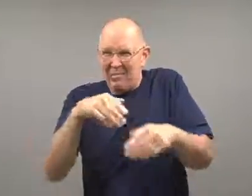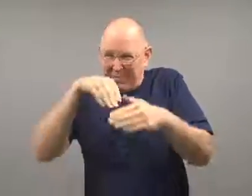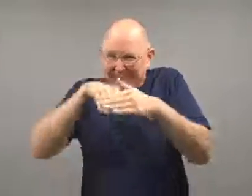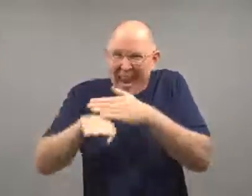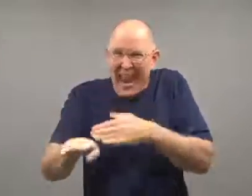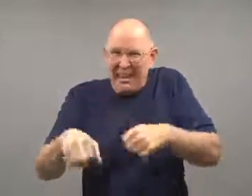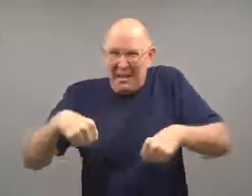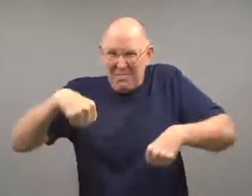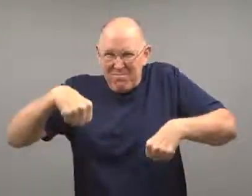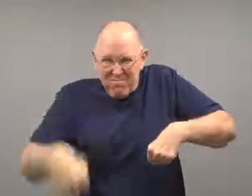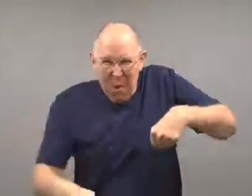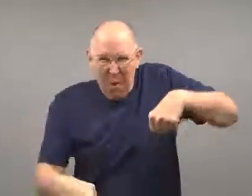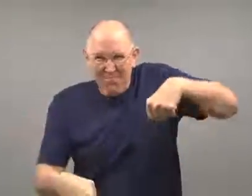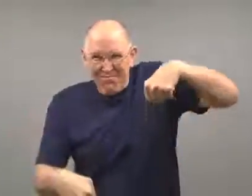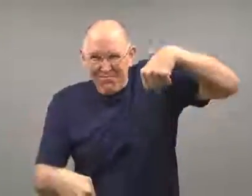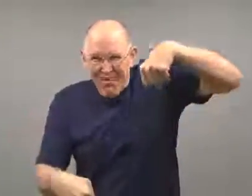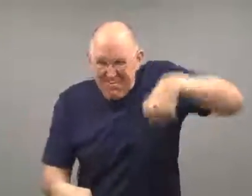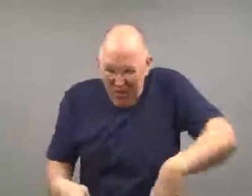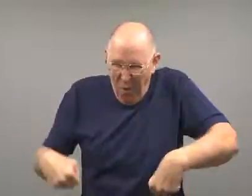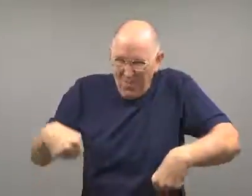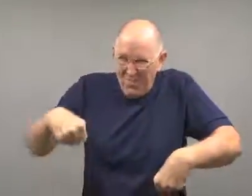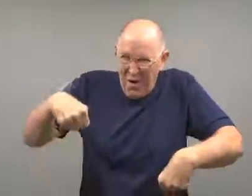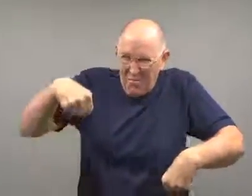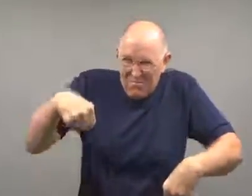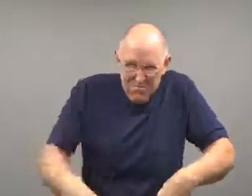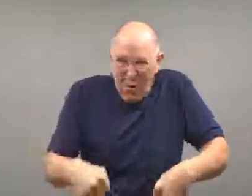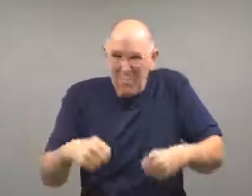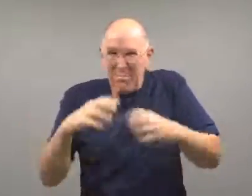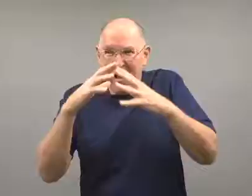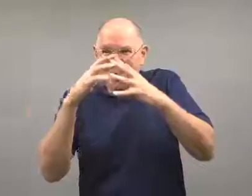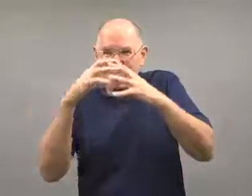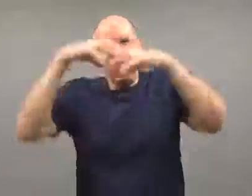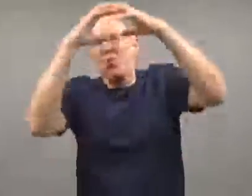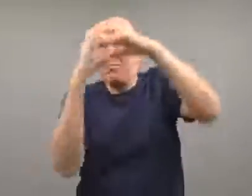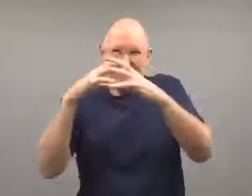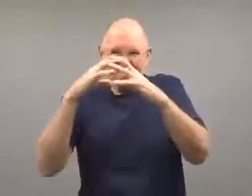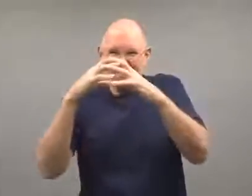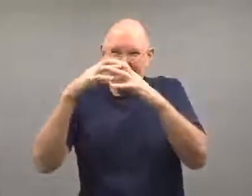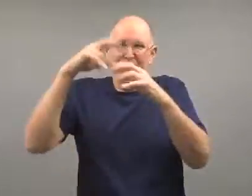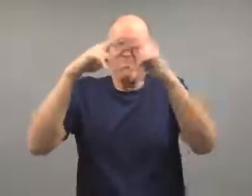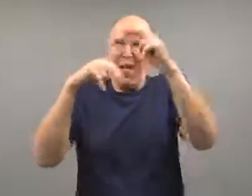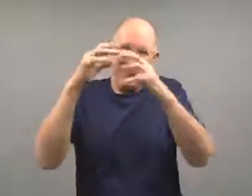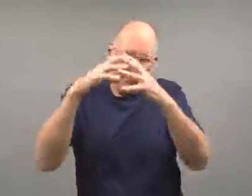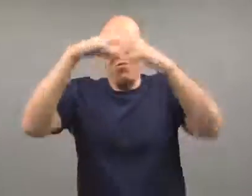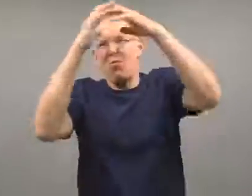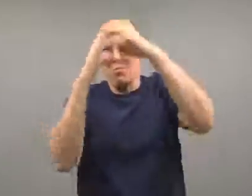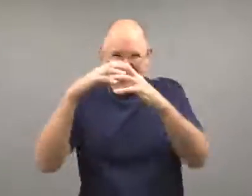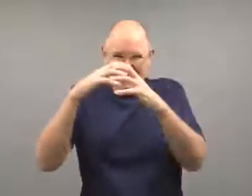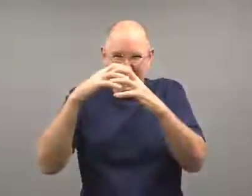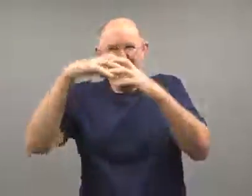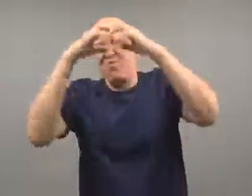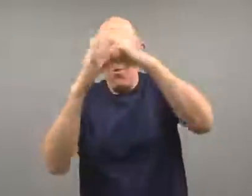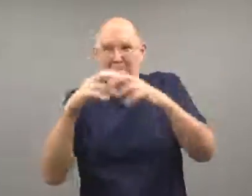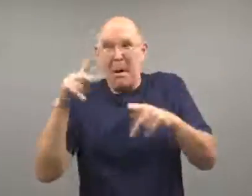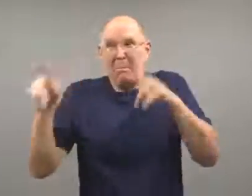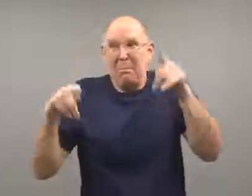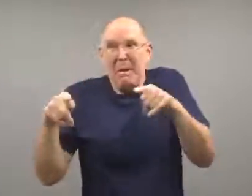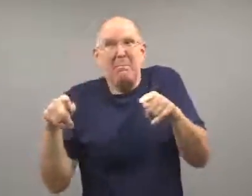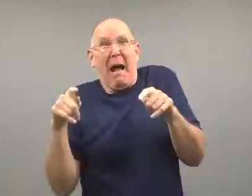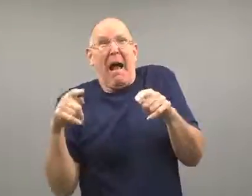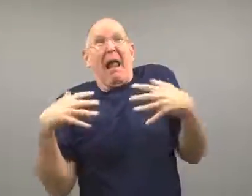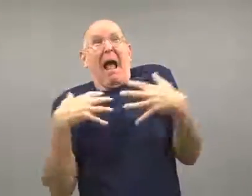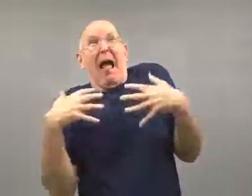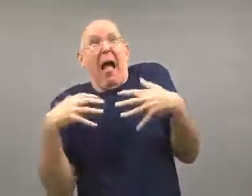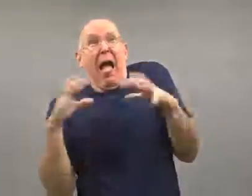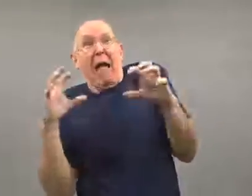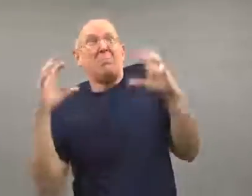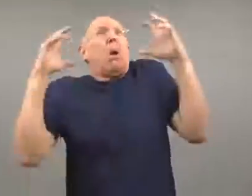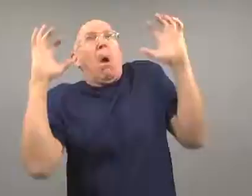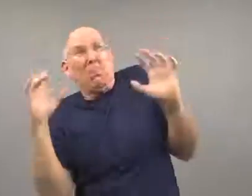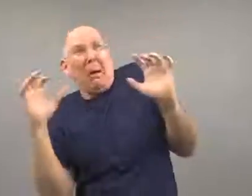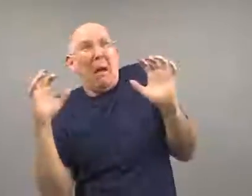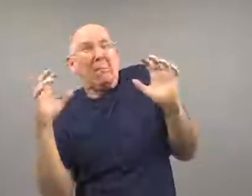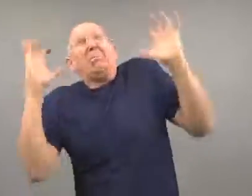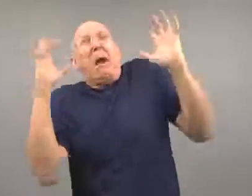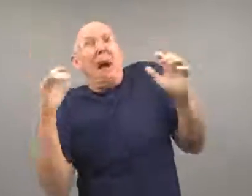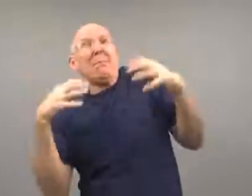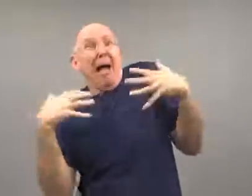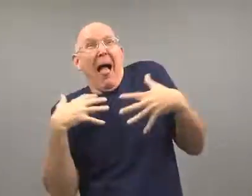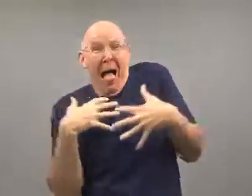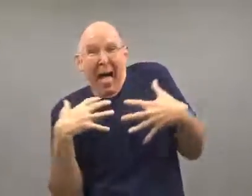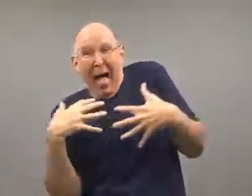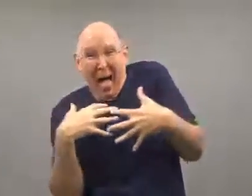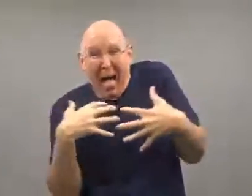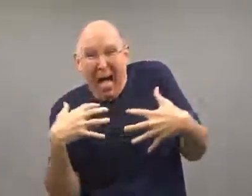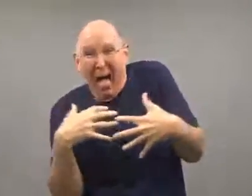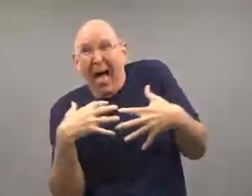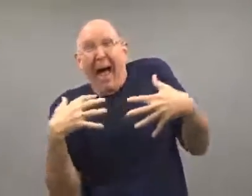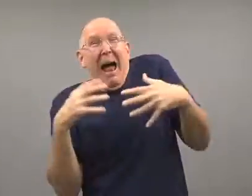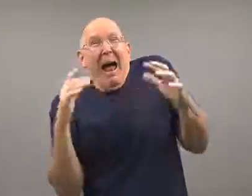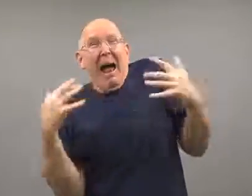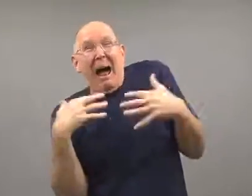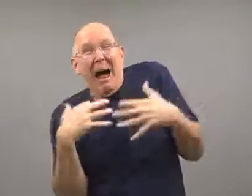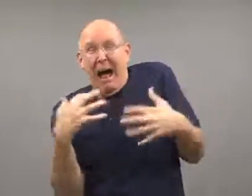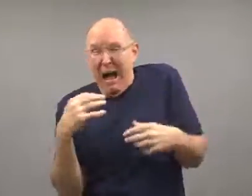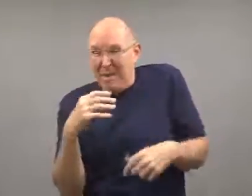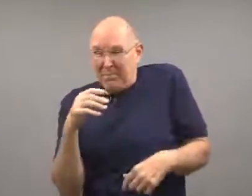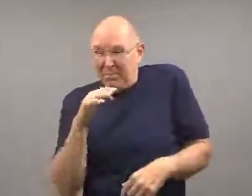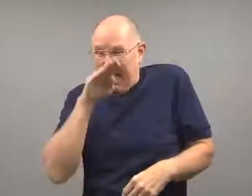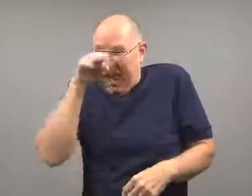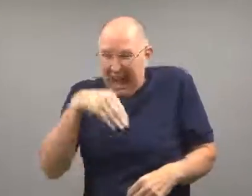It stomped into the bank, shaking the building and scaring people.